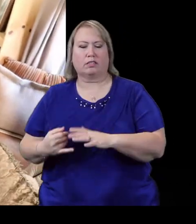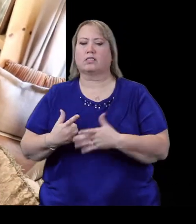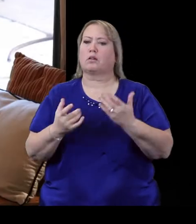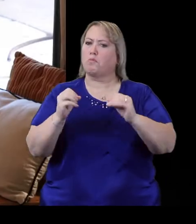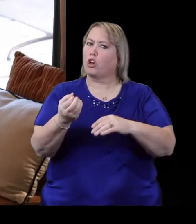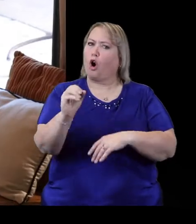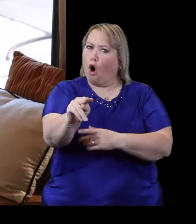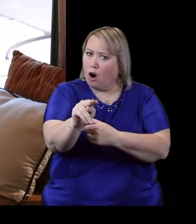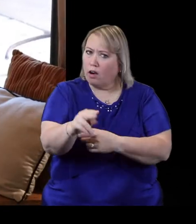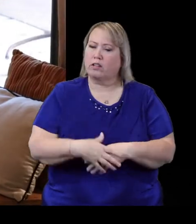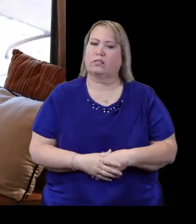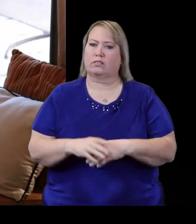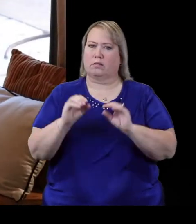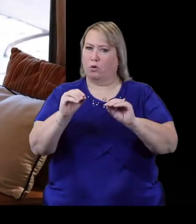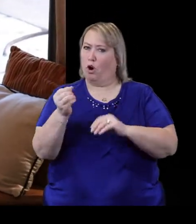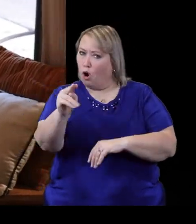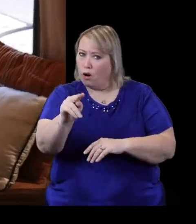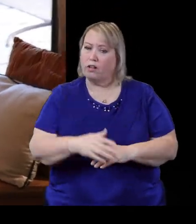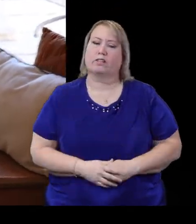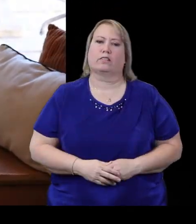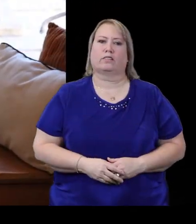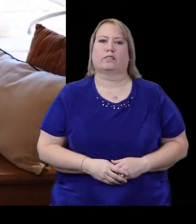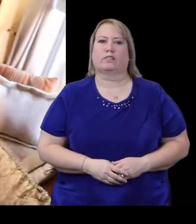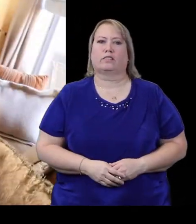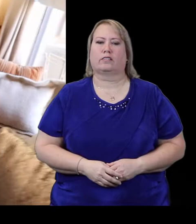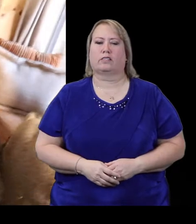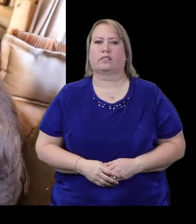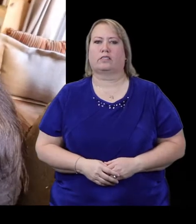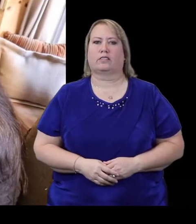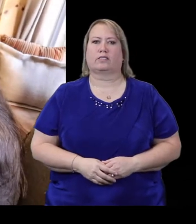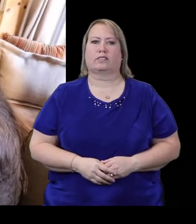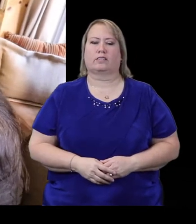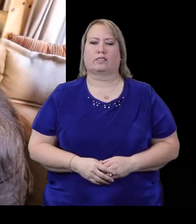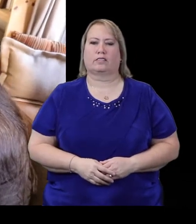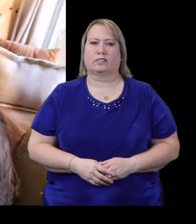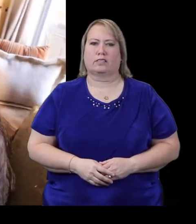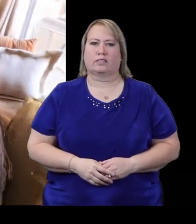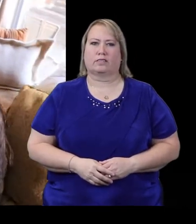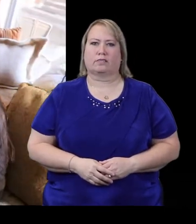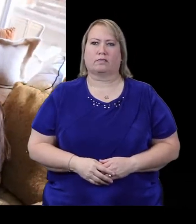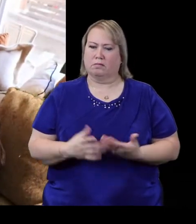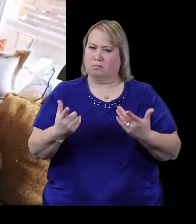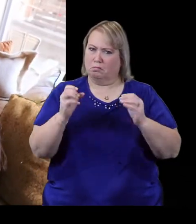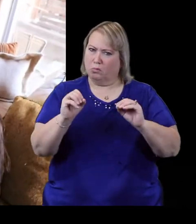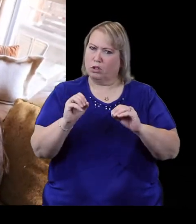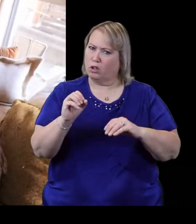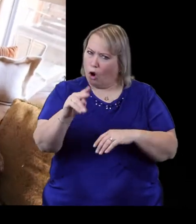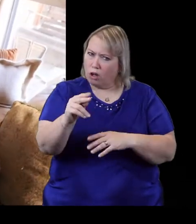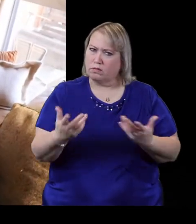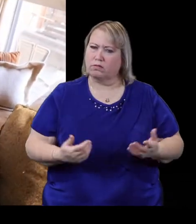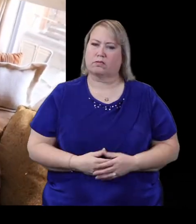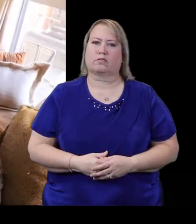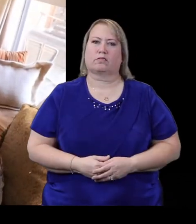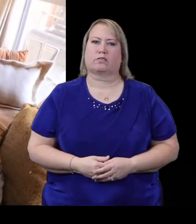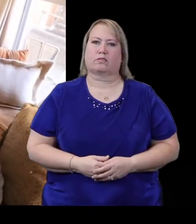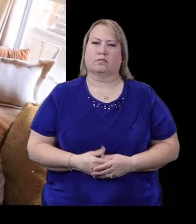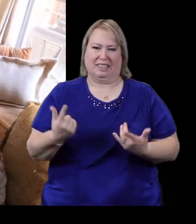Show her where to put it on. On. Put it on. Not your nose silly. Put it on.